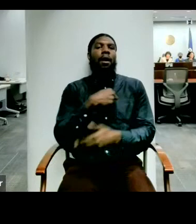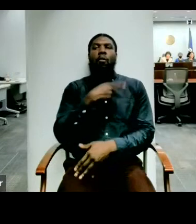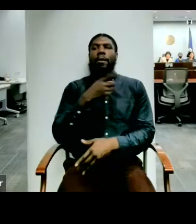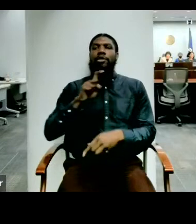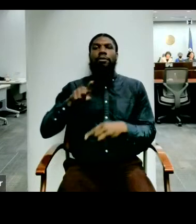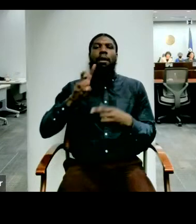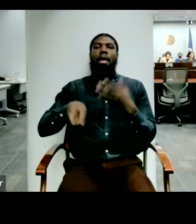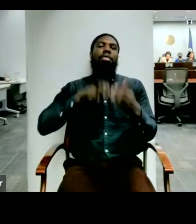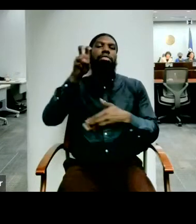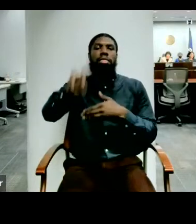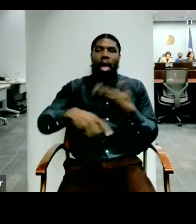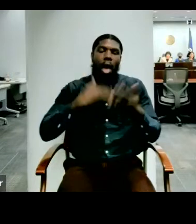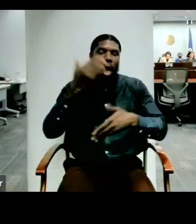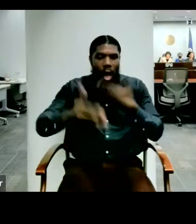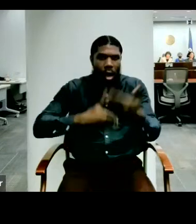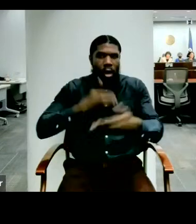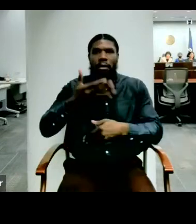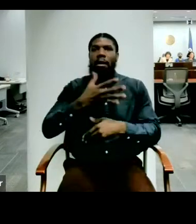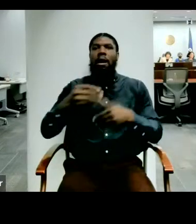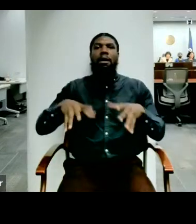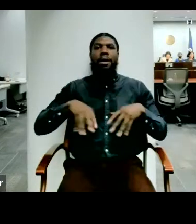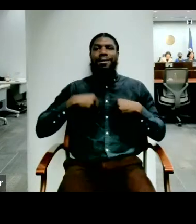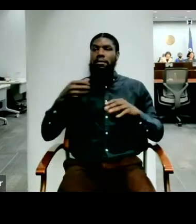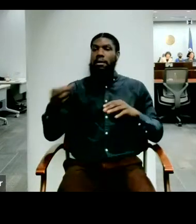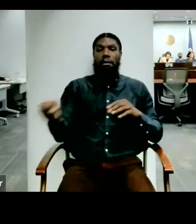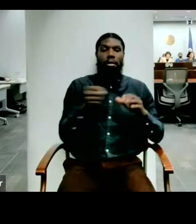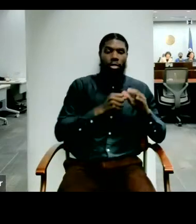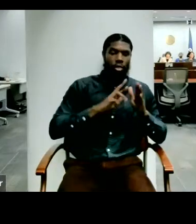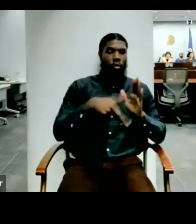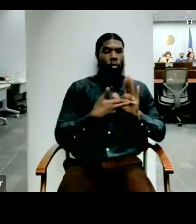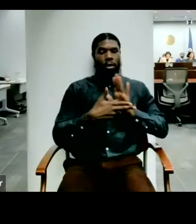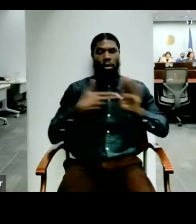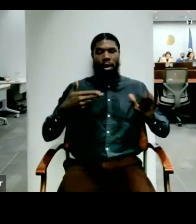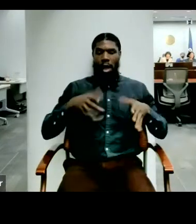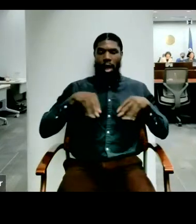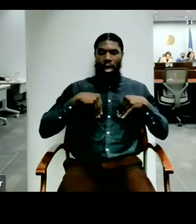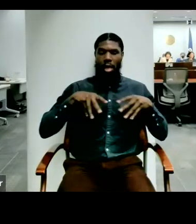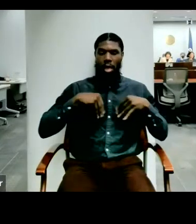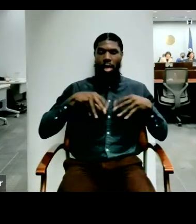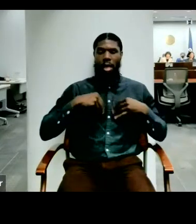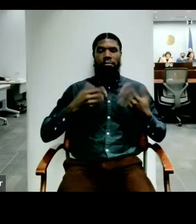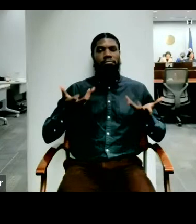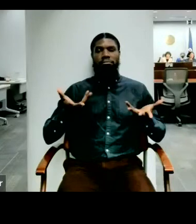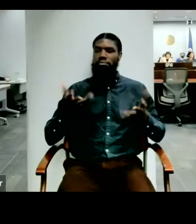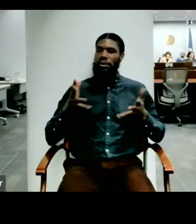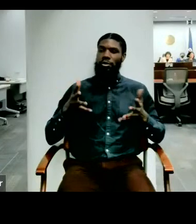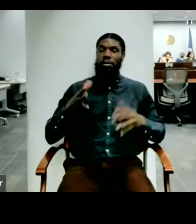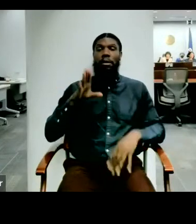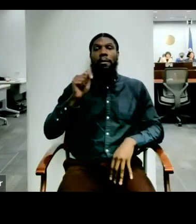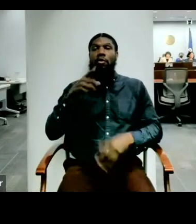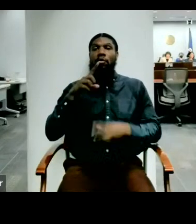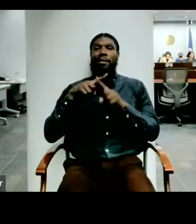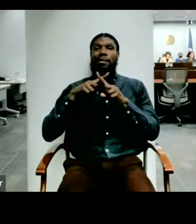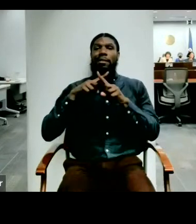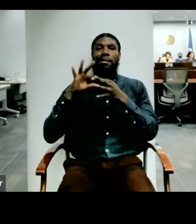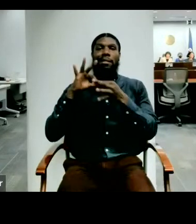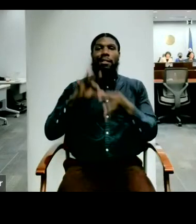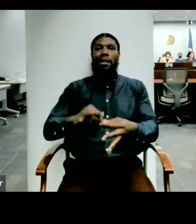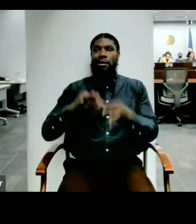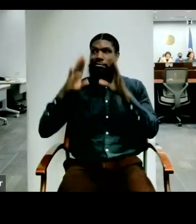sort of accept the designation as it is given. So I think in, especially in terms of the targeted enforcement that this agency can be